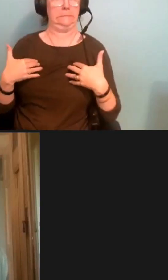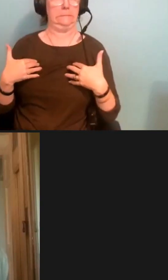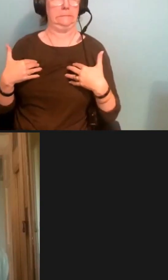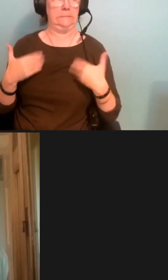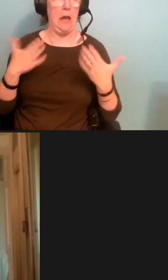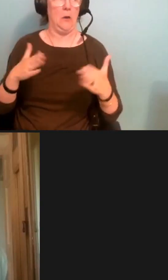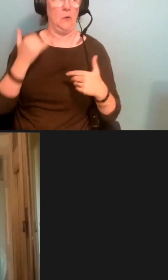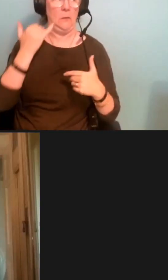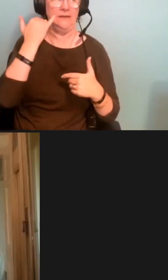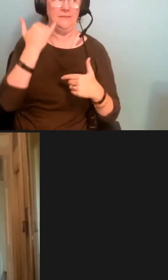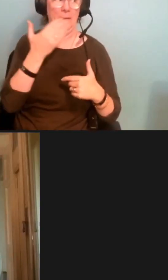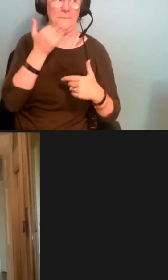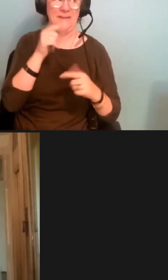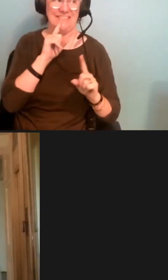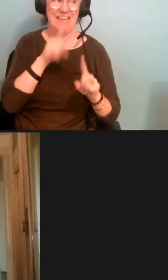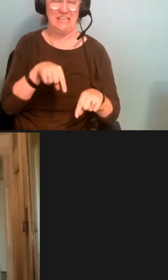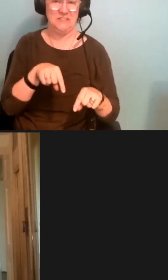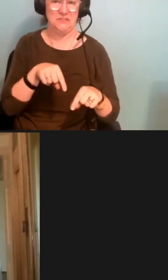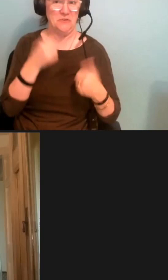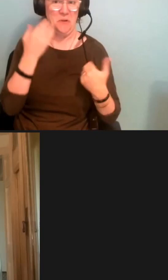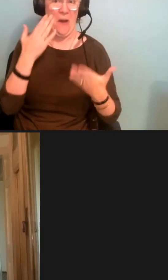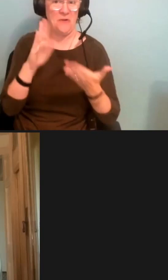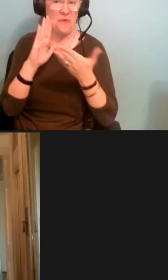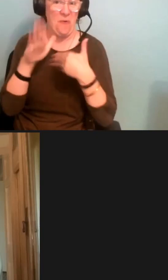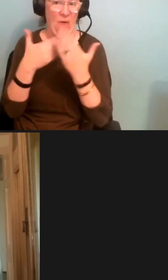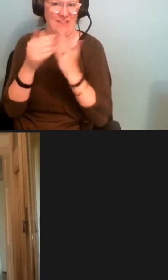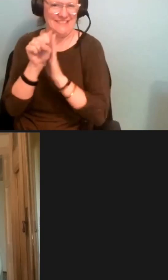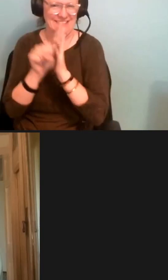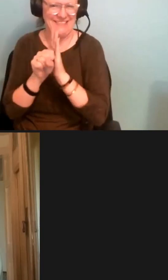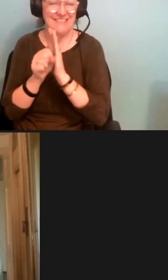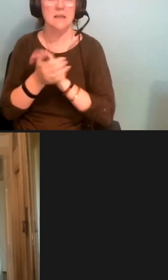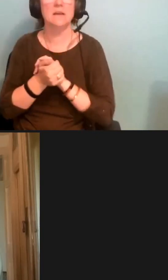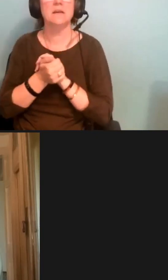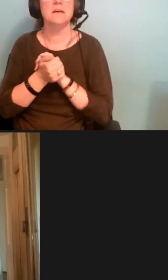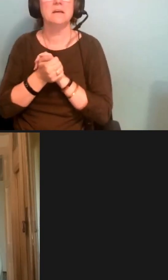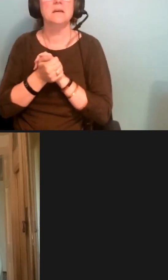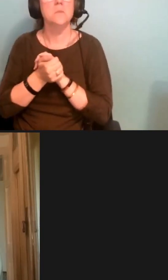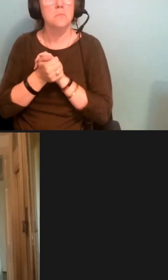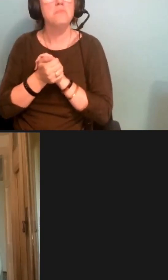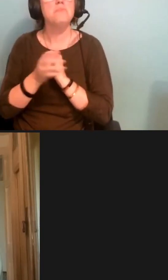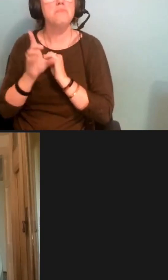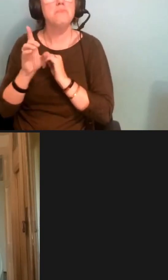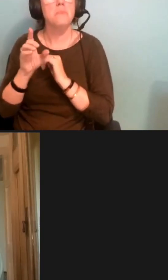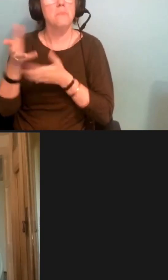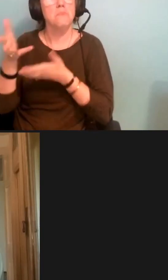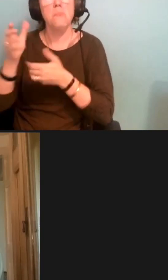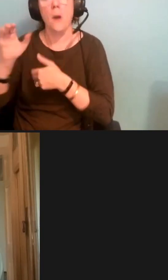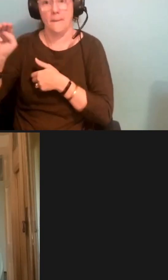somebody who'll be like wait a minute we're doing a great job um I can say I've done a lot of work with Maine um the Maine Educational Center for the